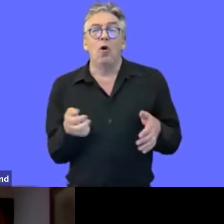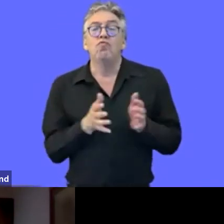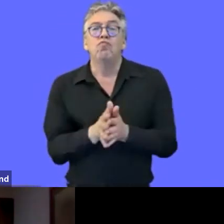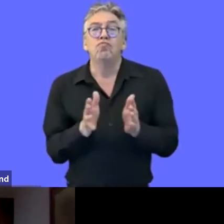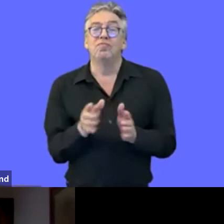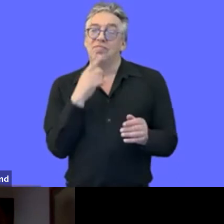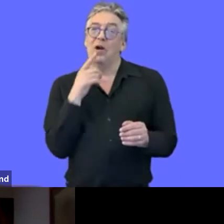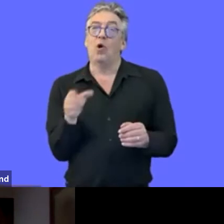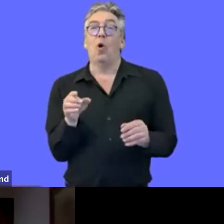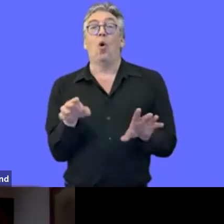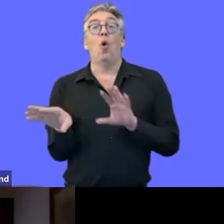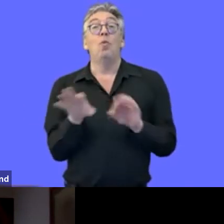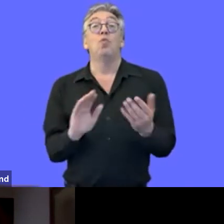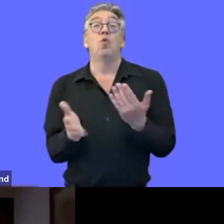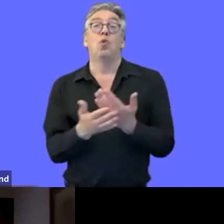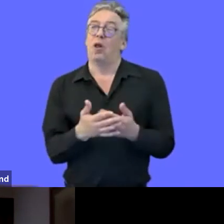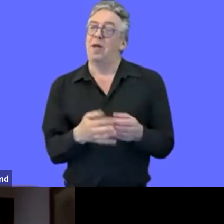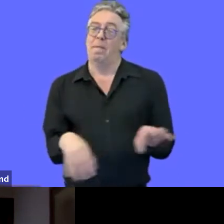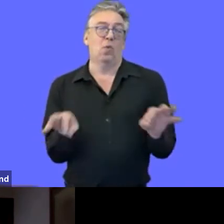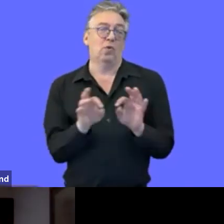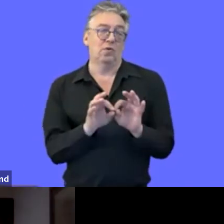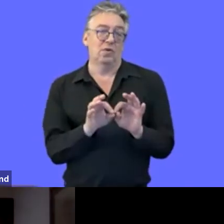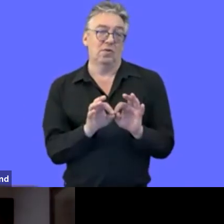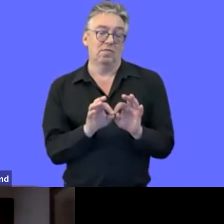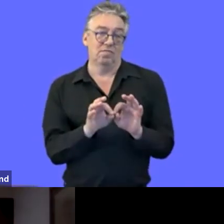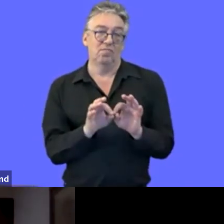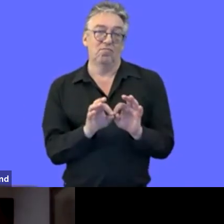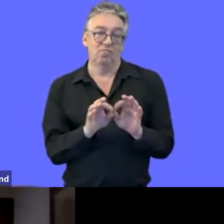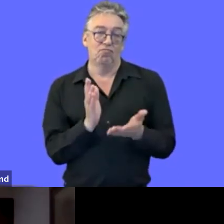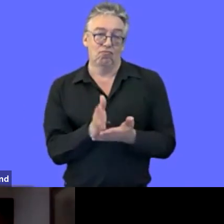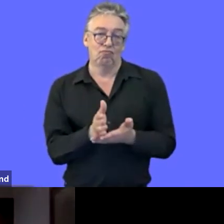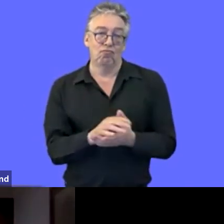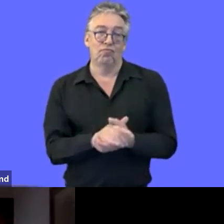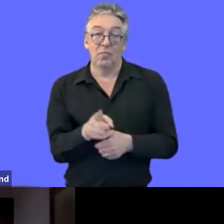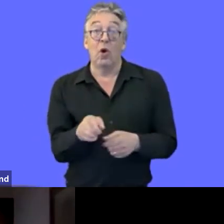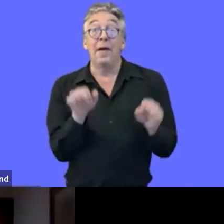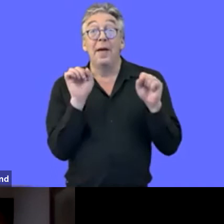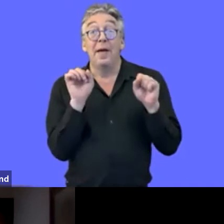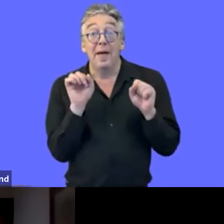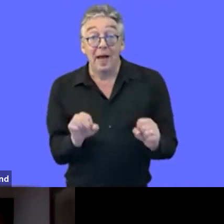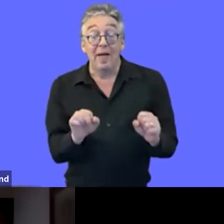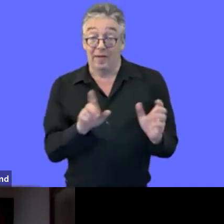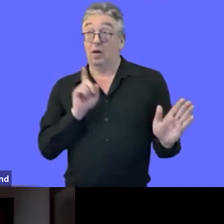as a mechanism that can be used to interpret woman's rights.